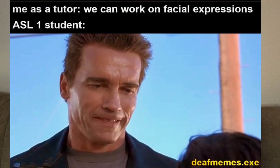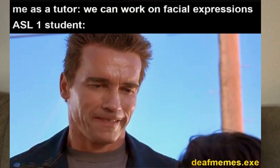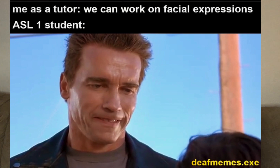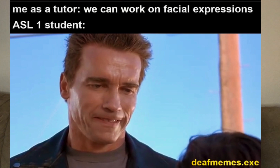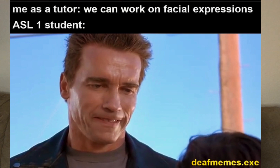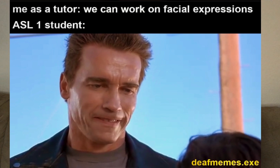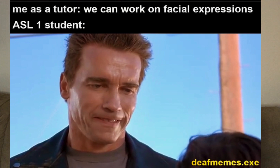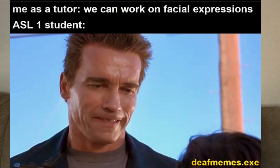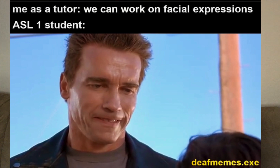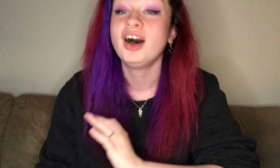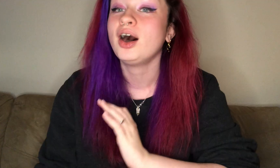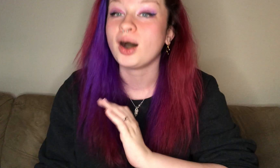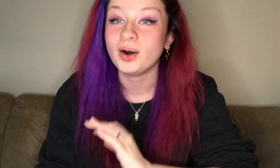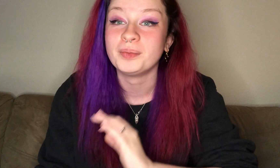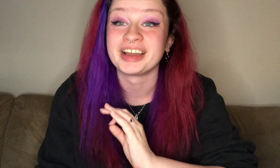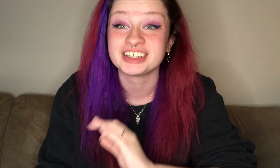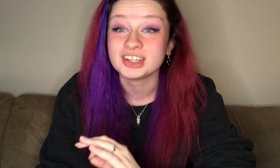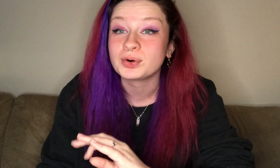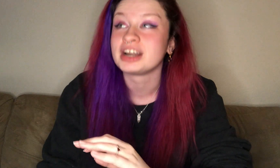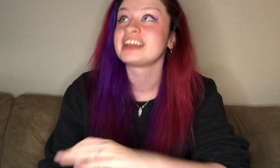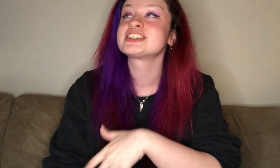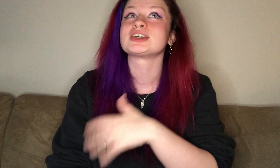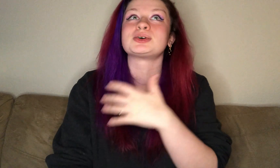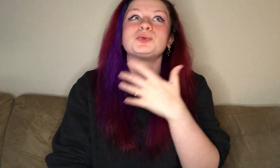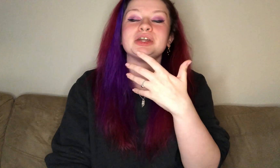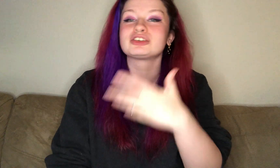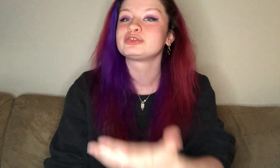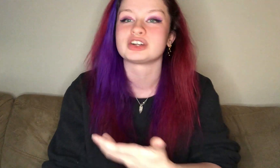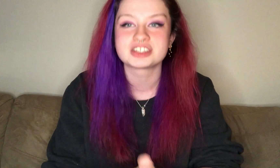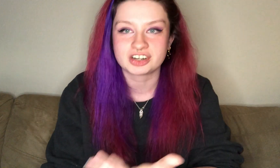ASL 1 student: oh my lord so when you're first learning